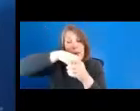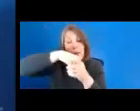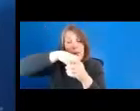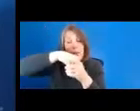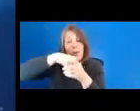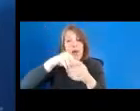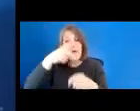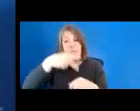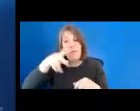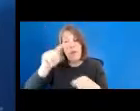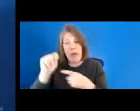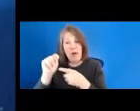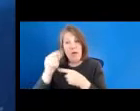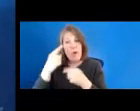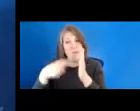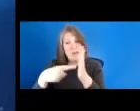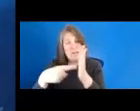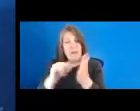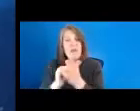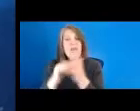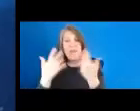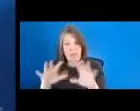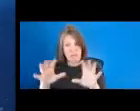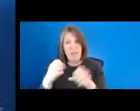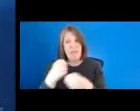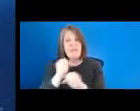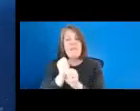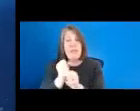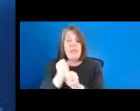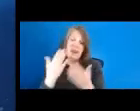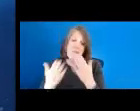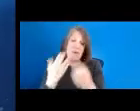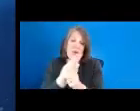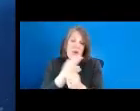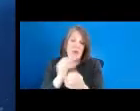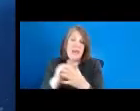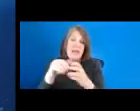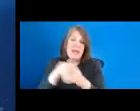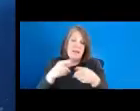16:29:43 for example that they have done. And perhaps use that in their oral presentation.